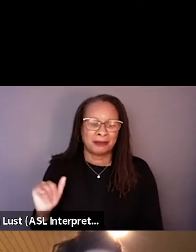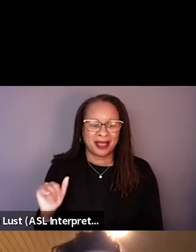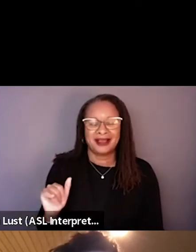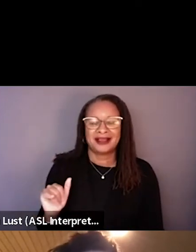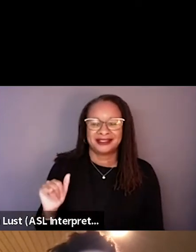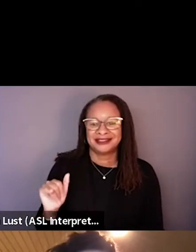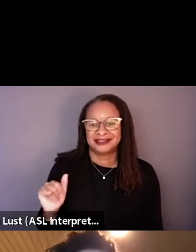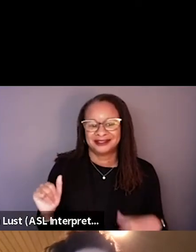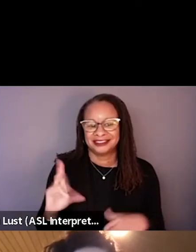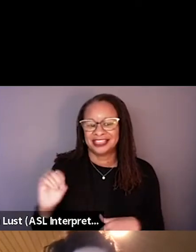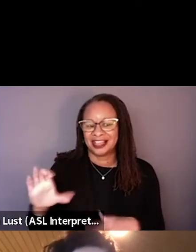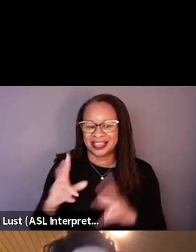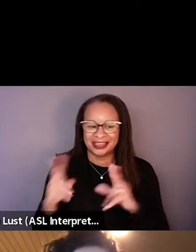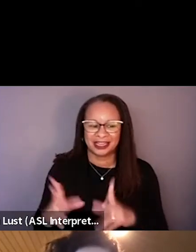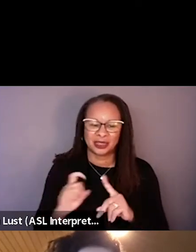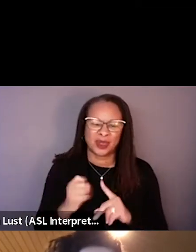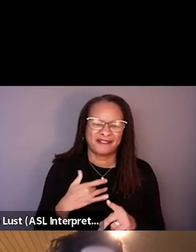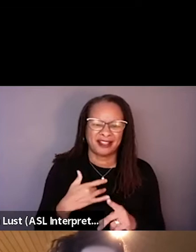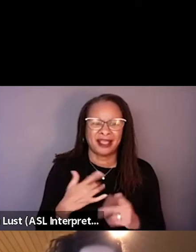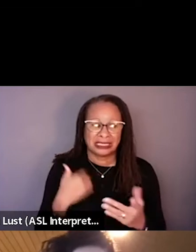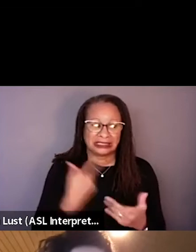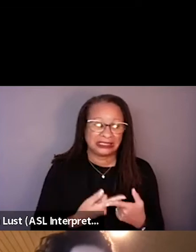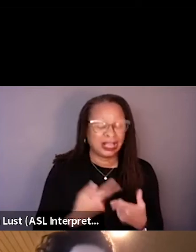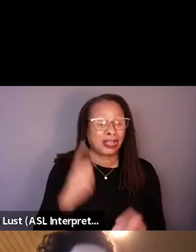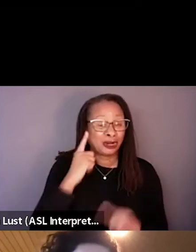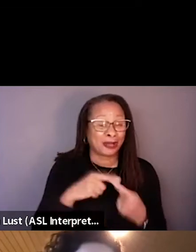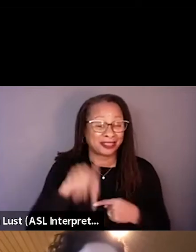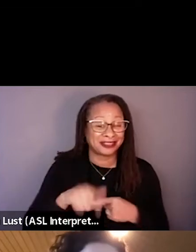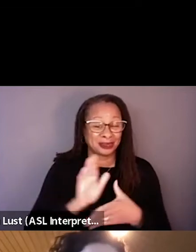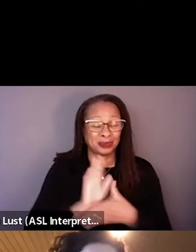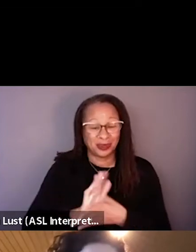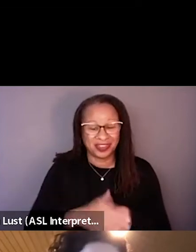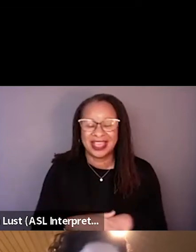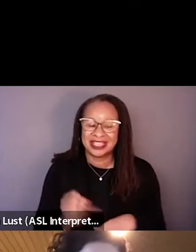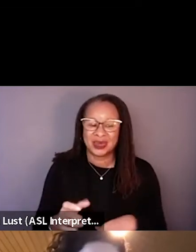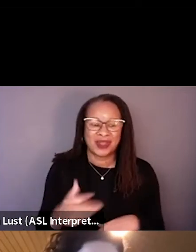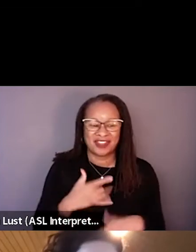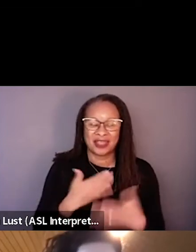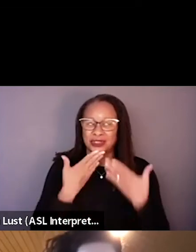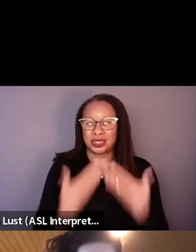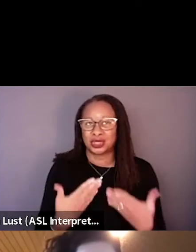Sirens, but Sirens was too, too good of an opportunity to miss out on.